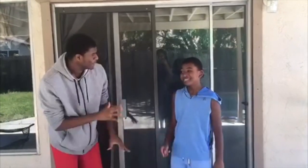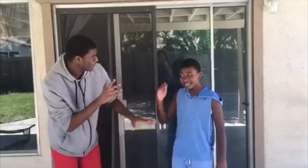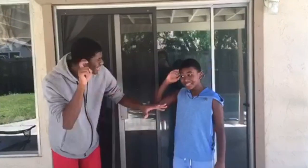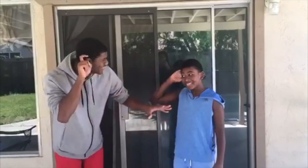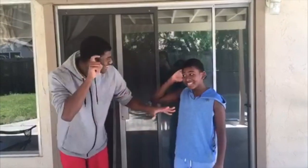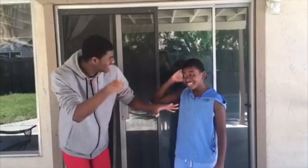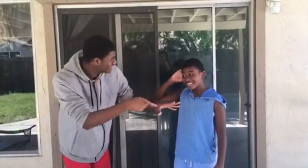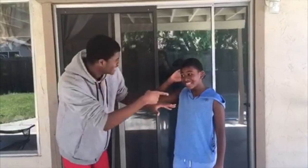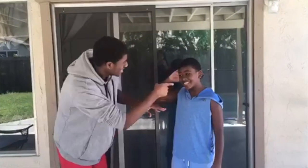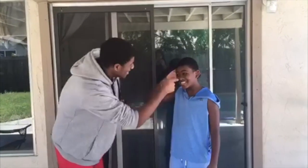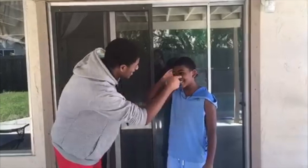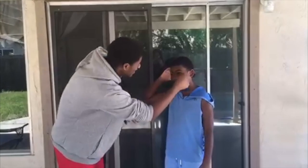Whoa, your hearing aid almost fell off!